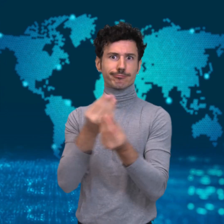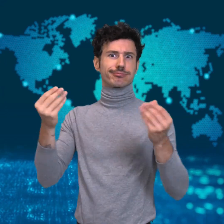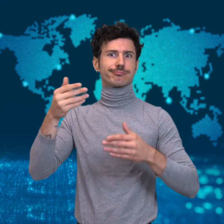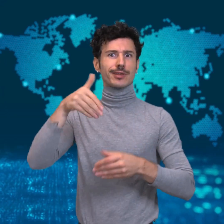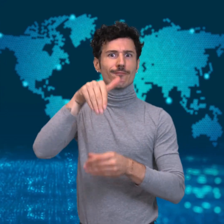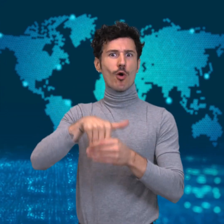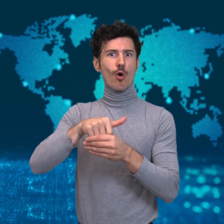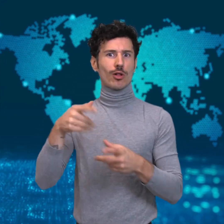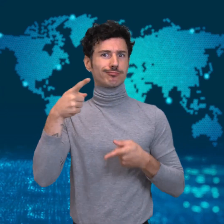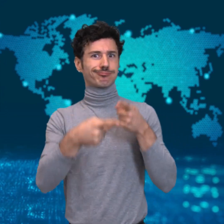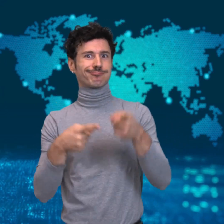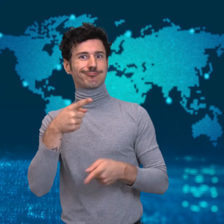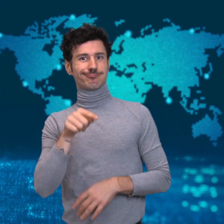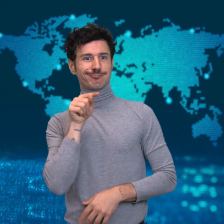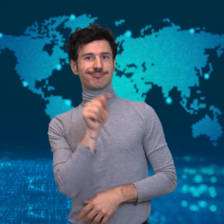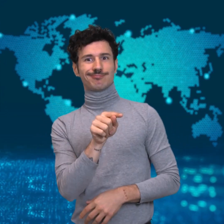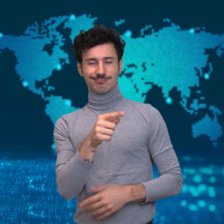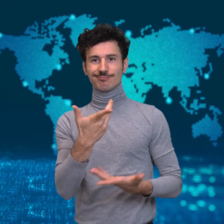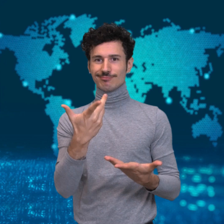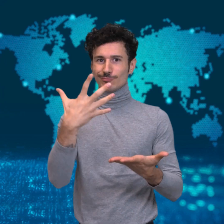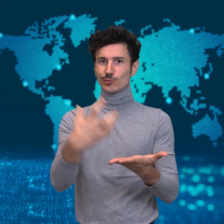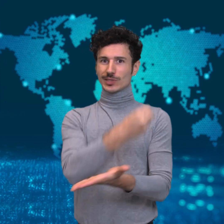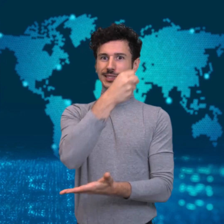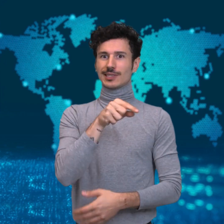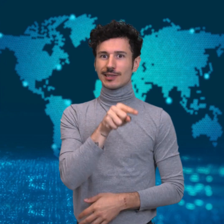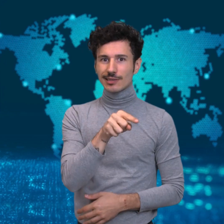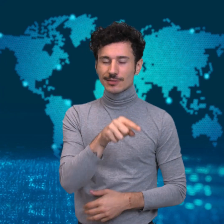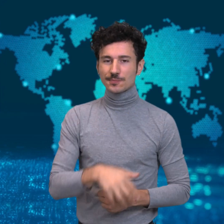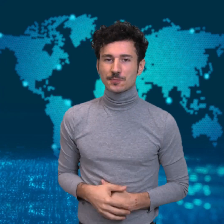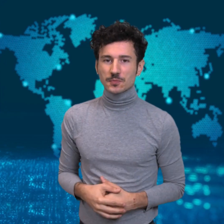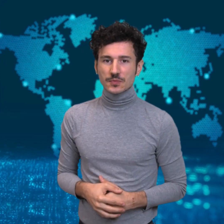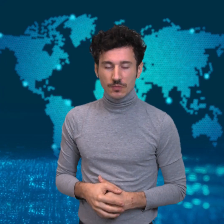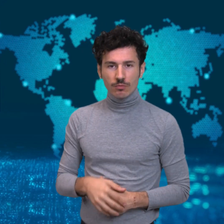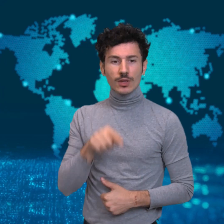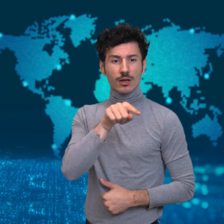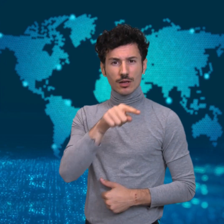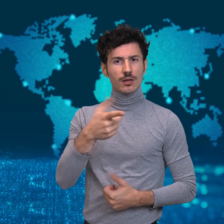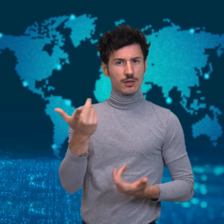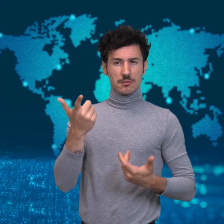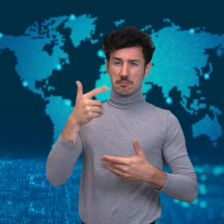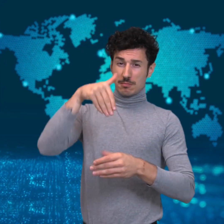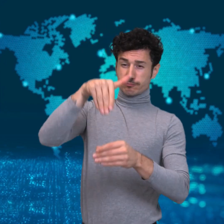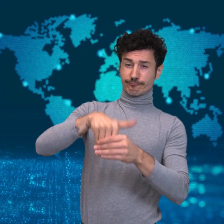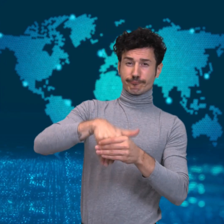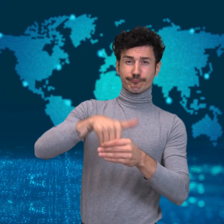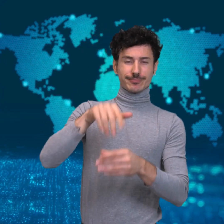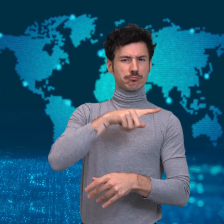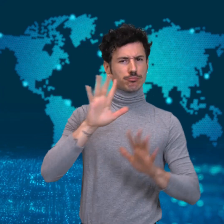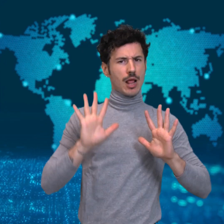He was alive when the ballots for the mayoral election were printed